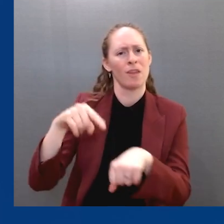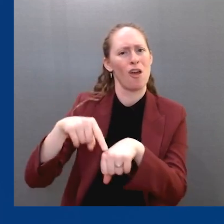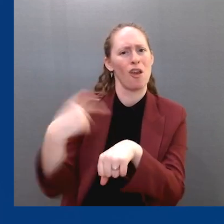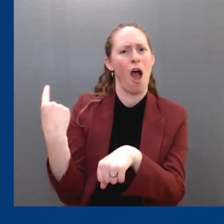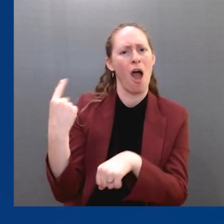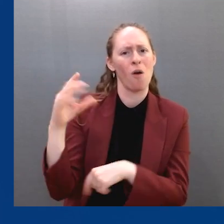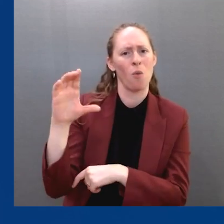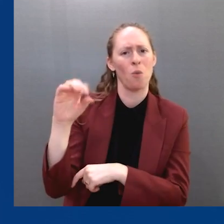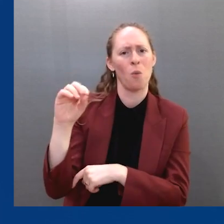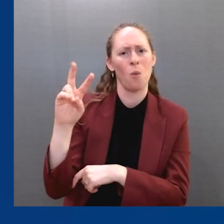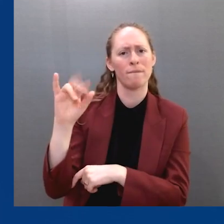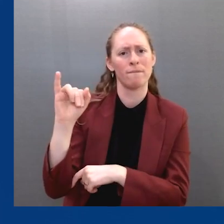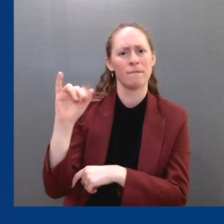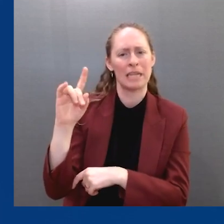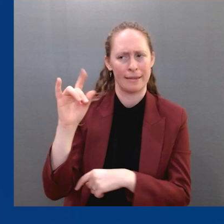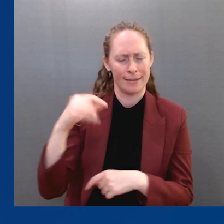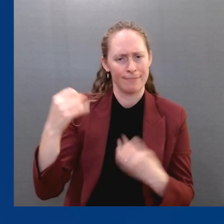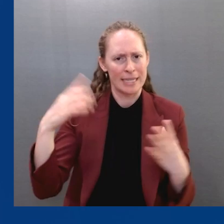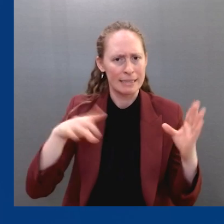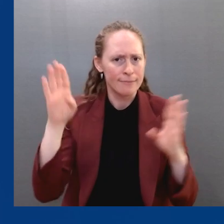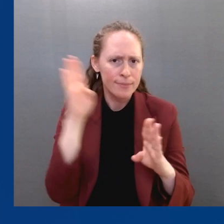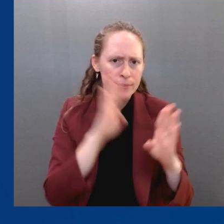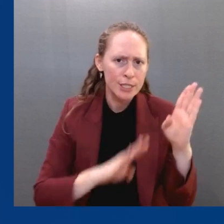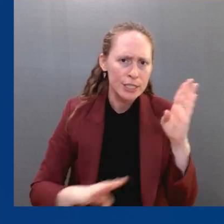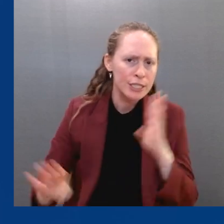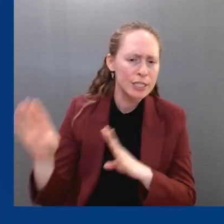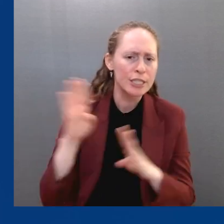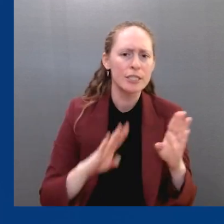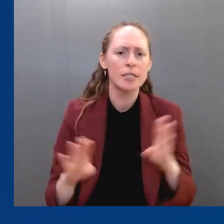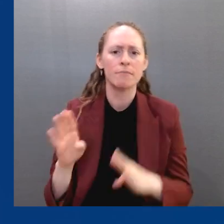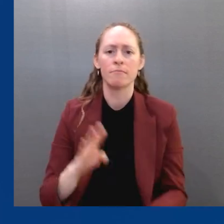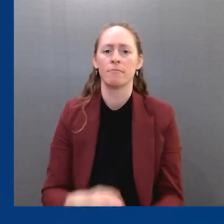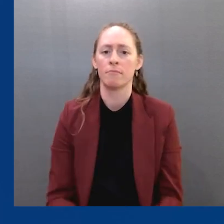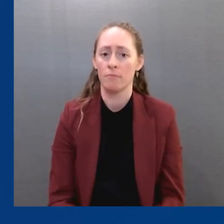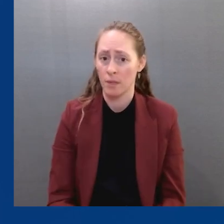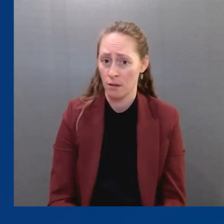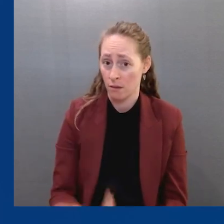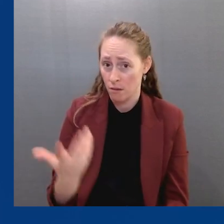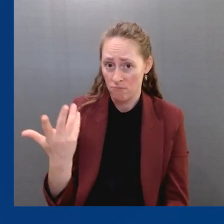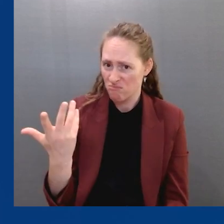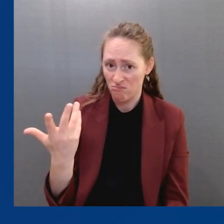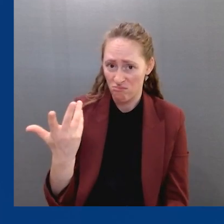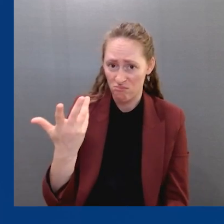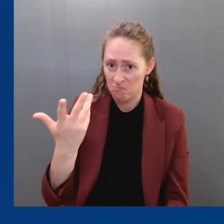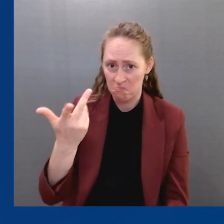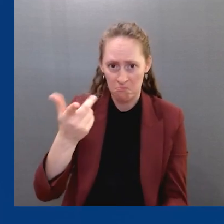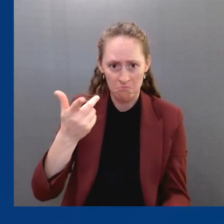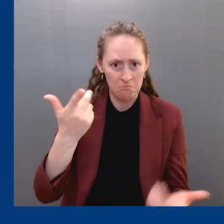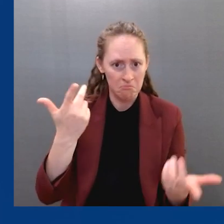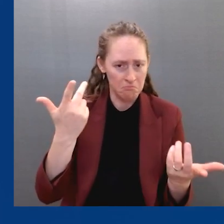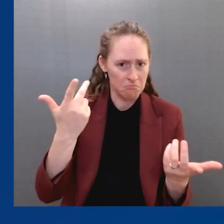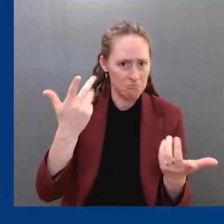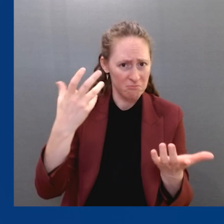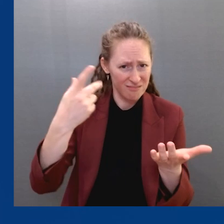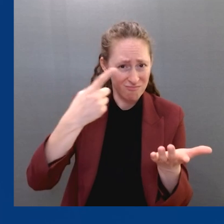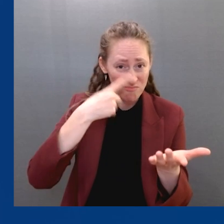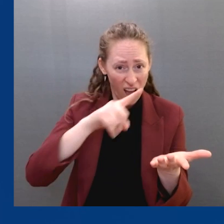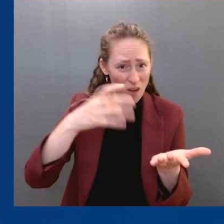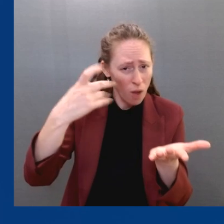So I wondered if you wanted to address people concerned about that. Maybe tell us what you're learning about it.